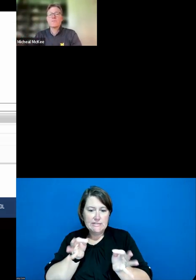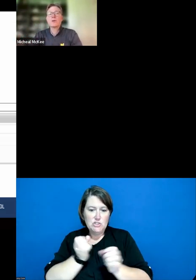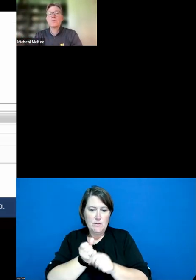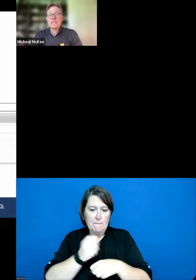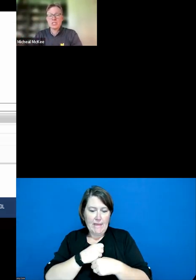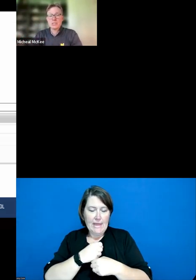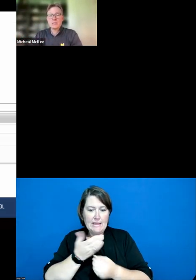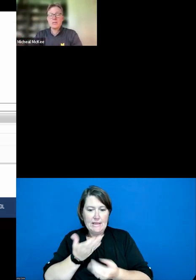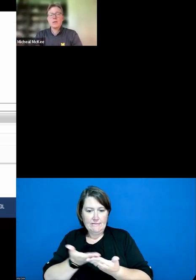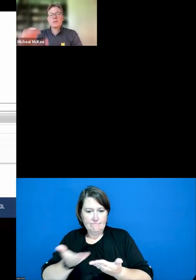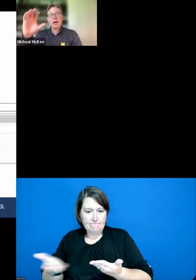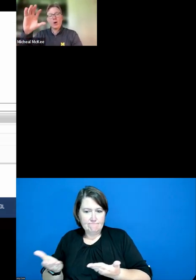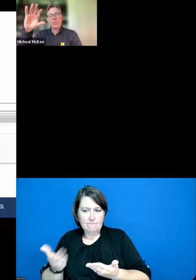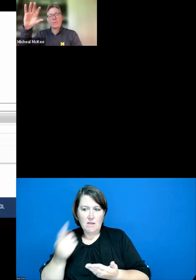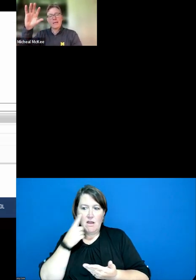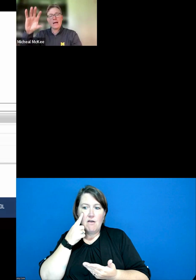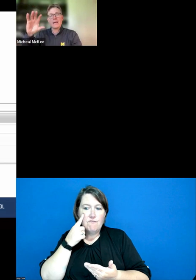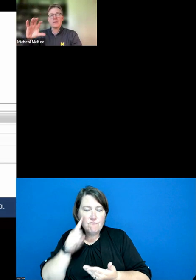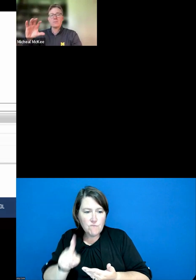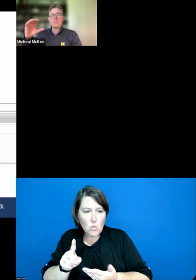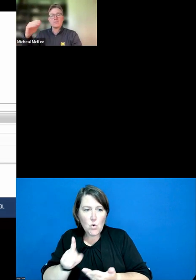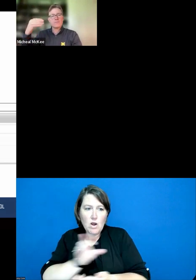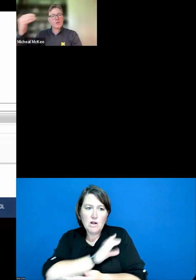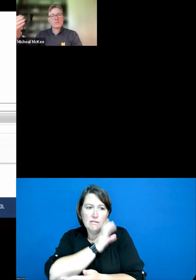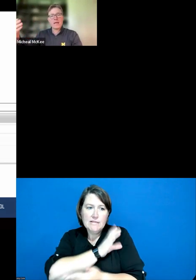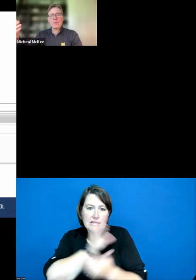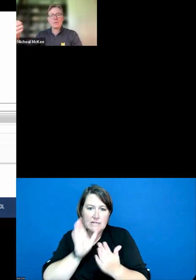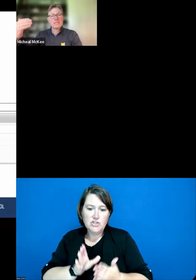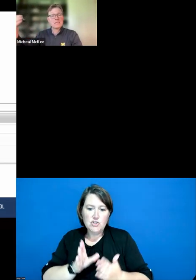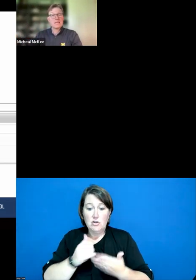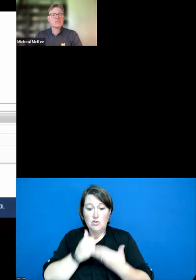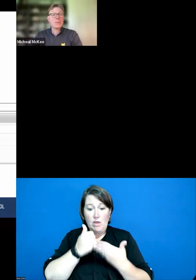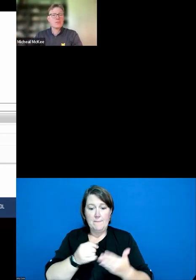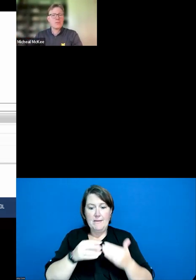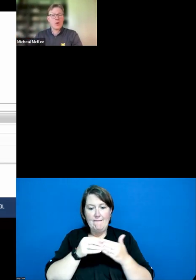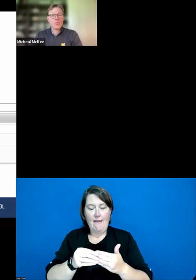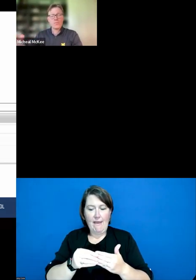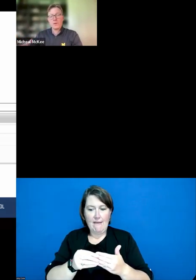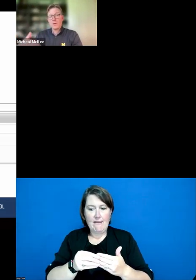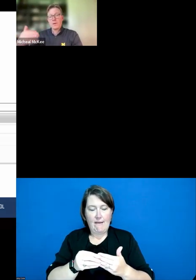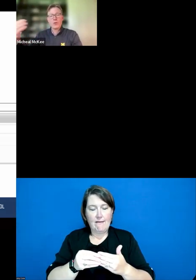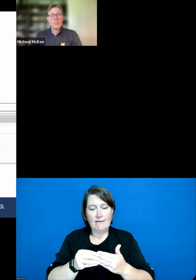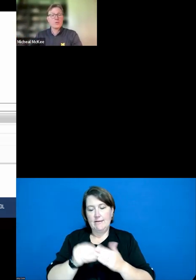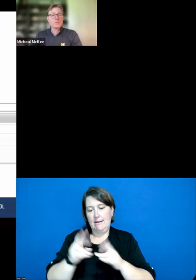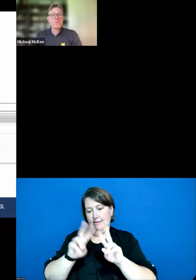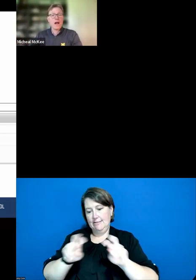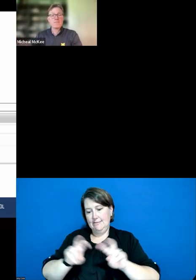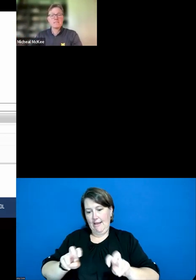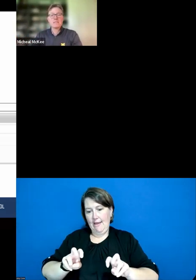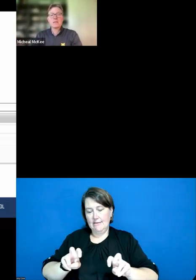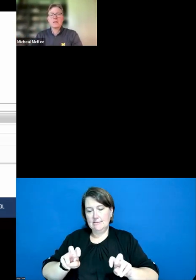for clinicians to help them guide, for example, assessor mental health, interpersonal violence.